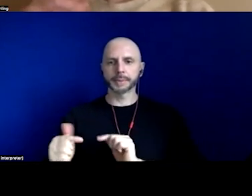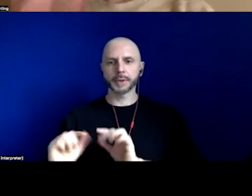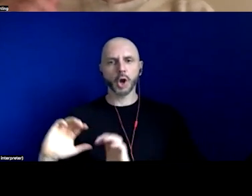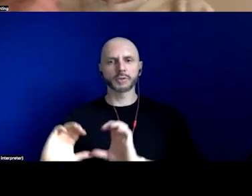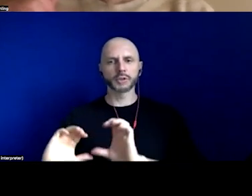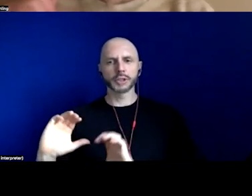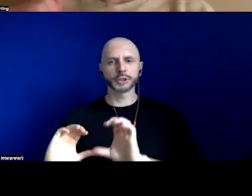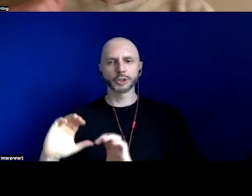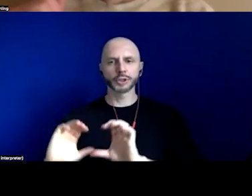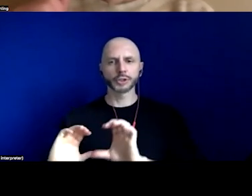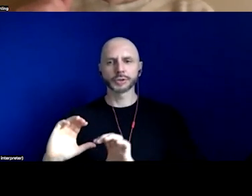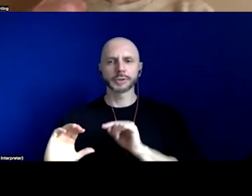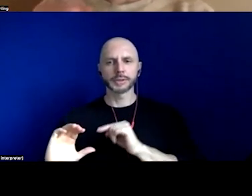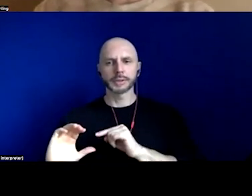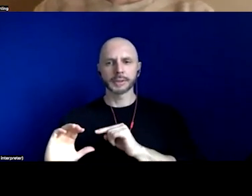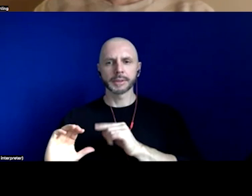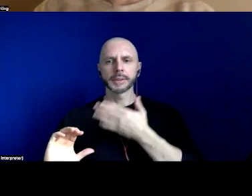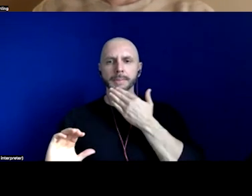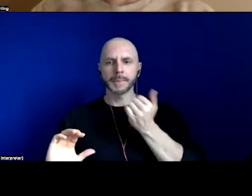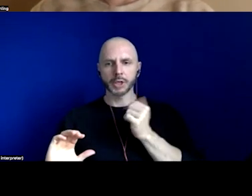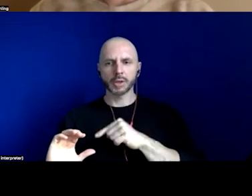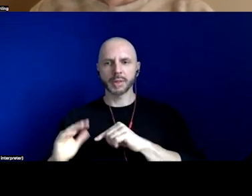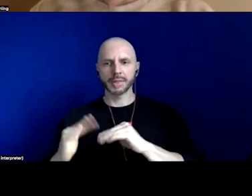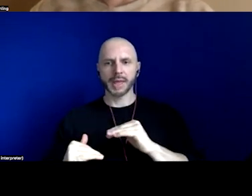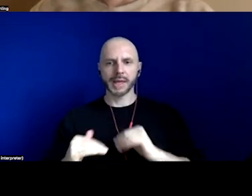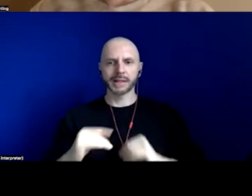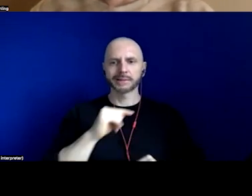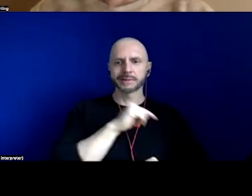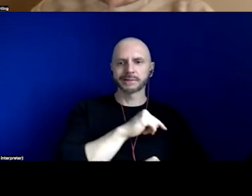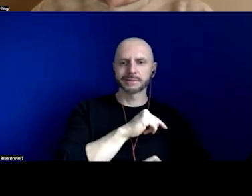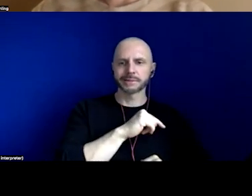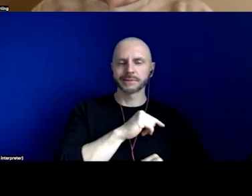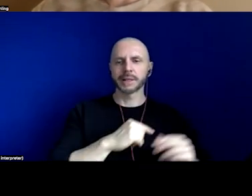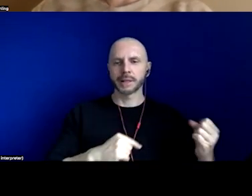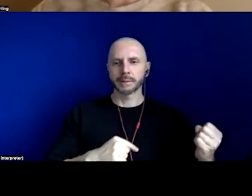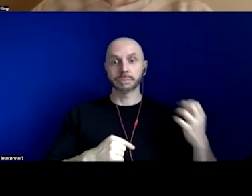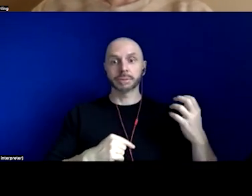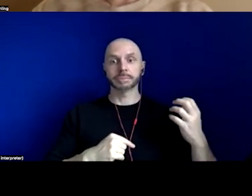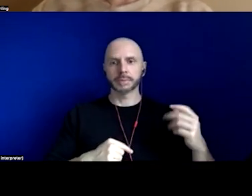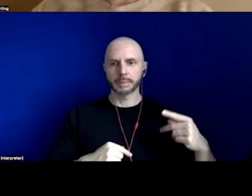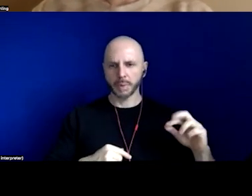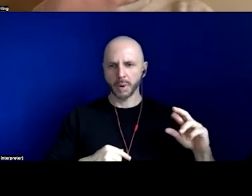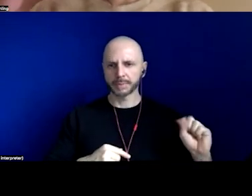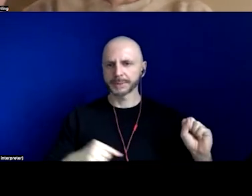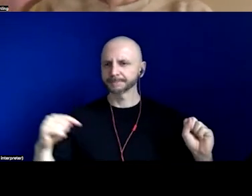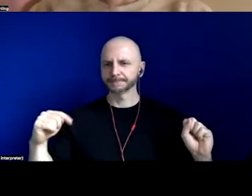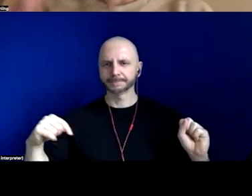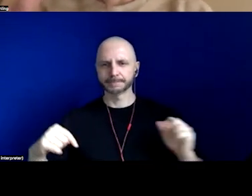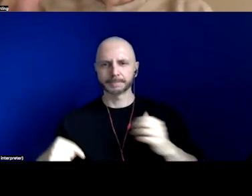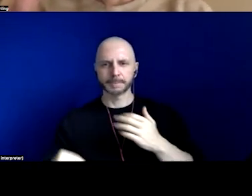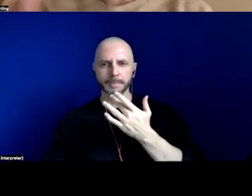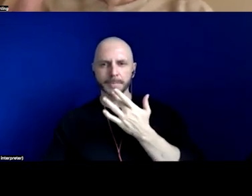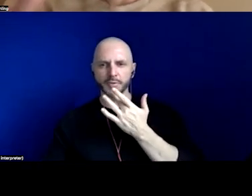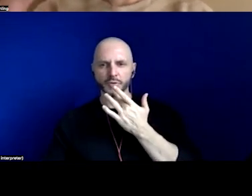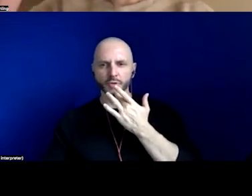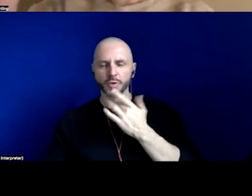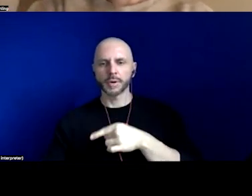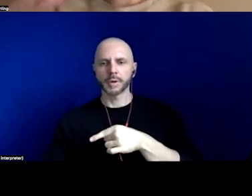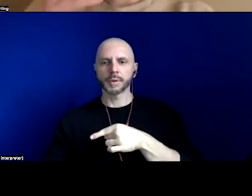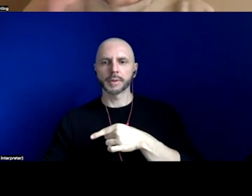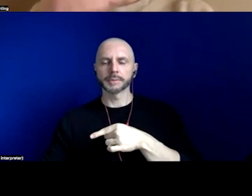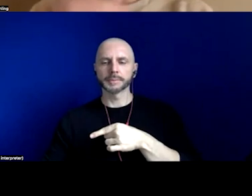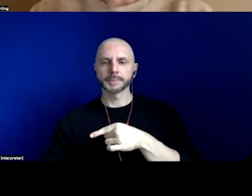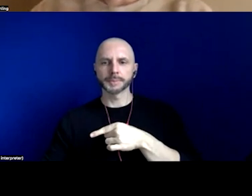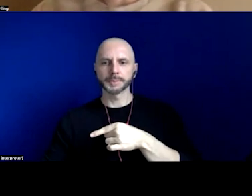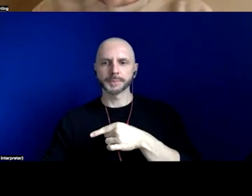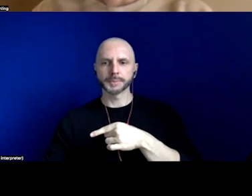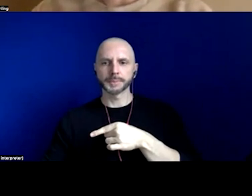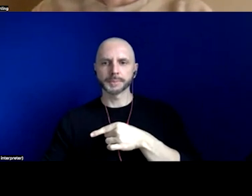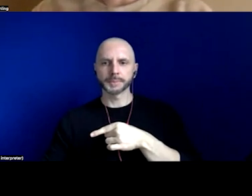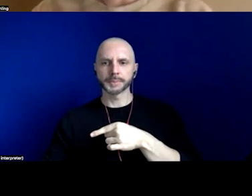"How can I make this paragraph sound better?" Whereas our prompts were many paragraphs and